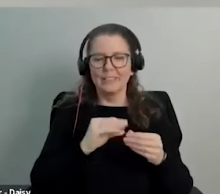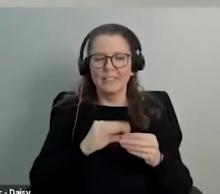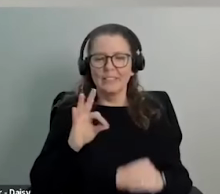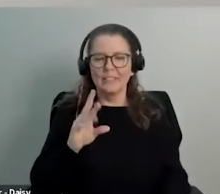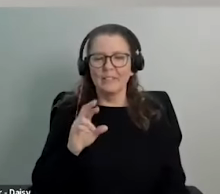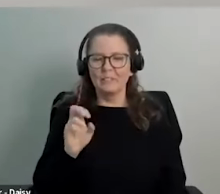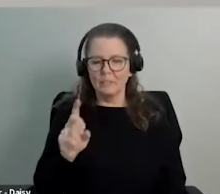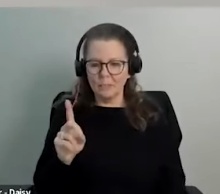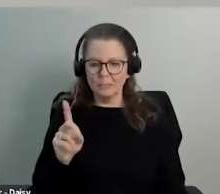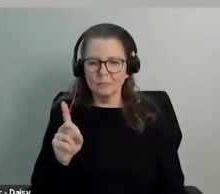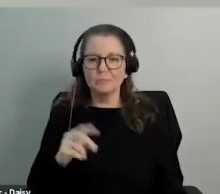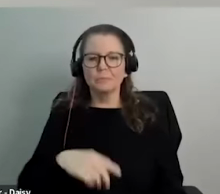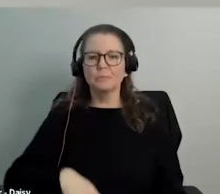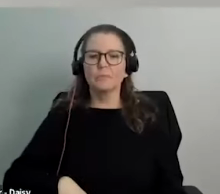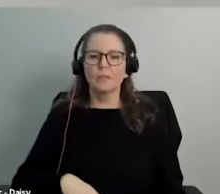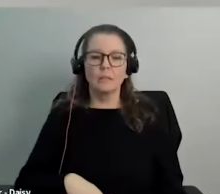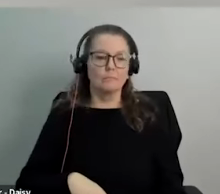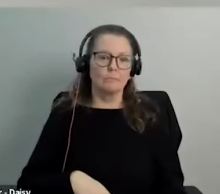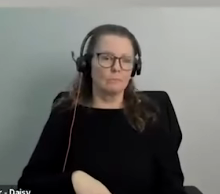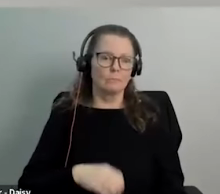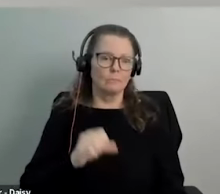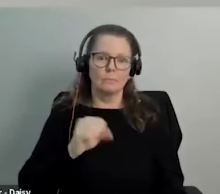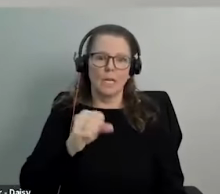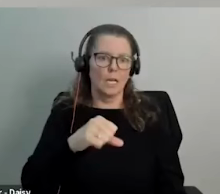So one, I echo what you said about the people.